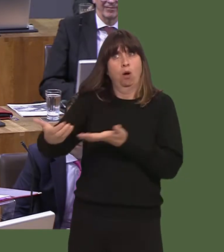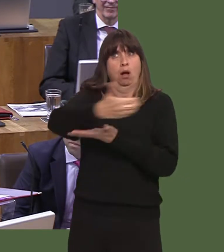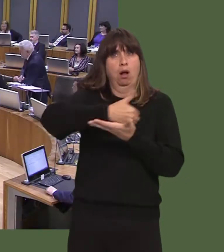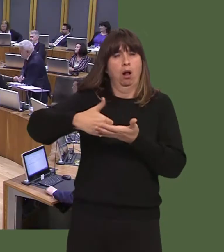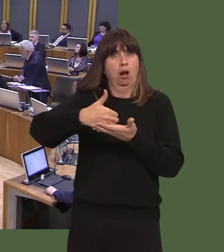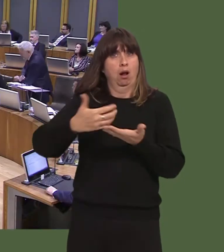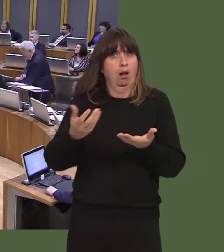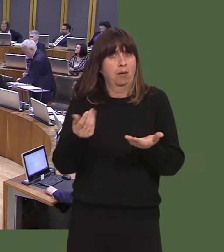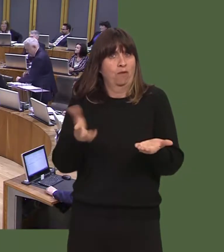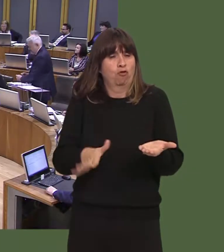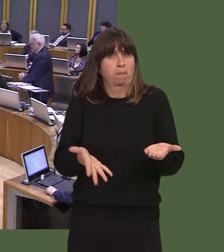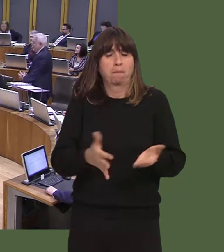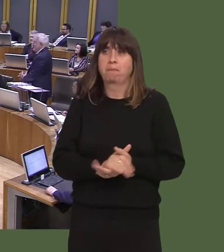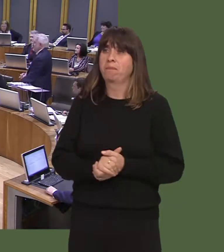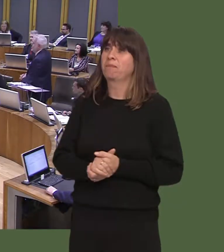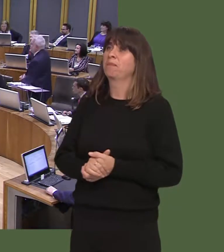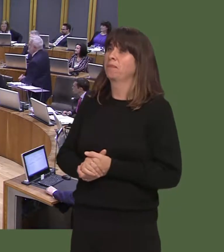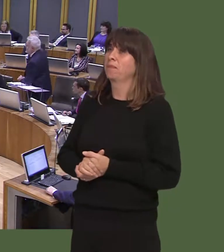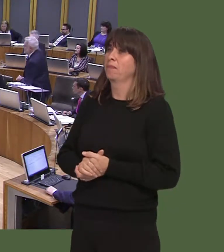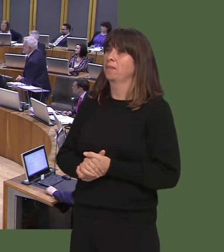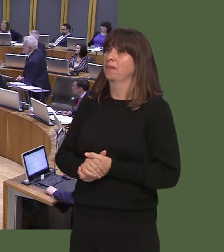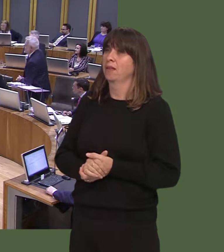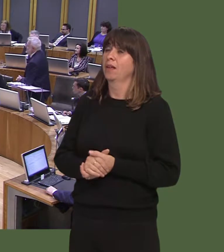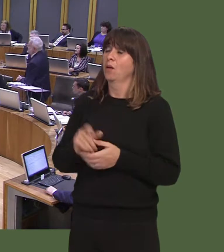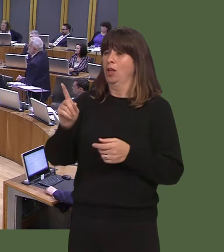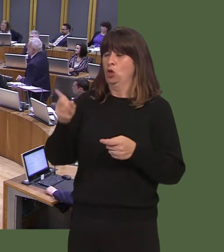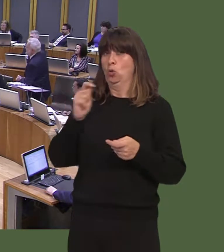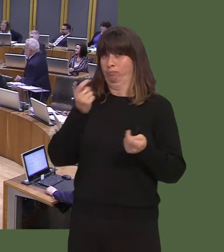Adam Price AM: Let's agree, in the time that you have left, First Minister, on the terms